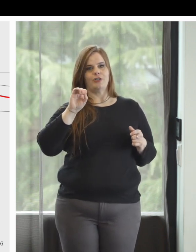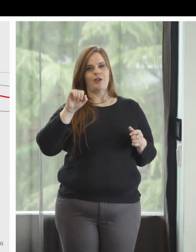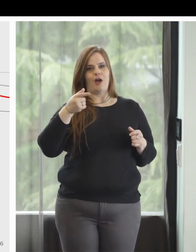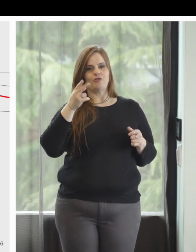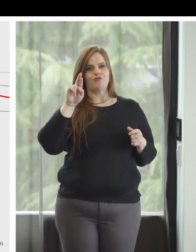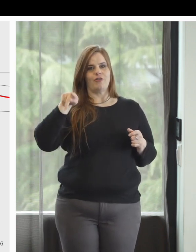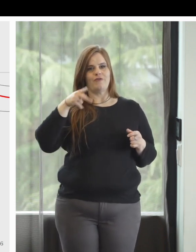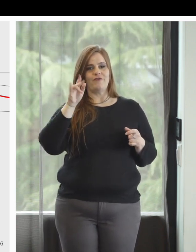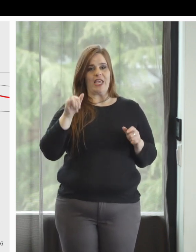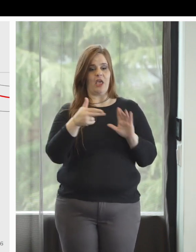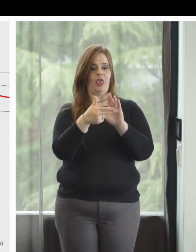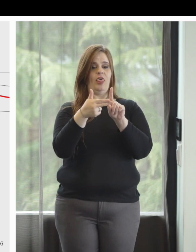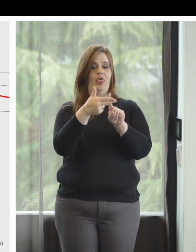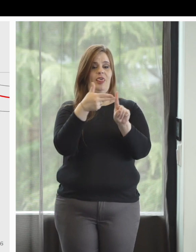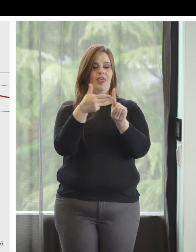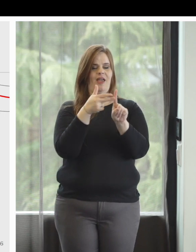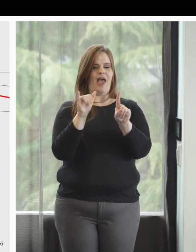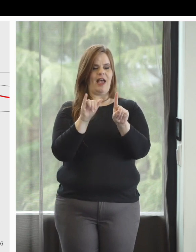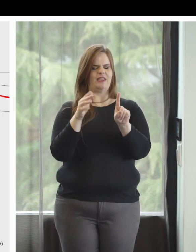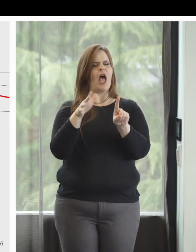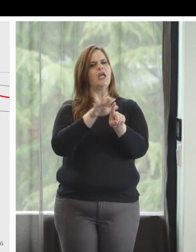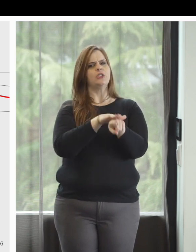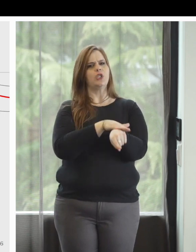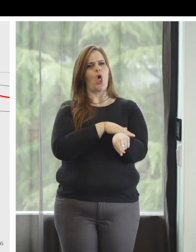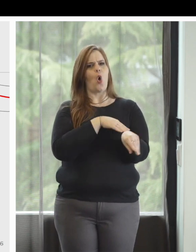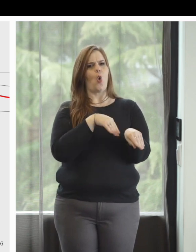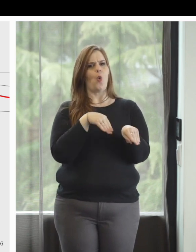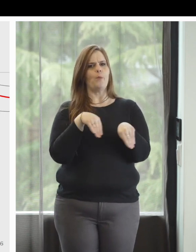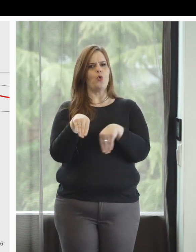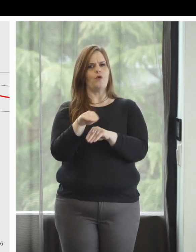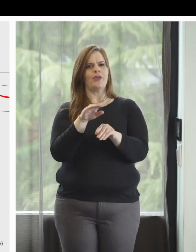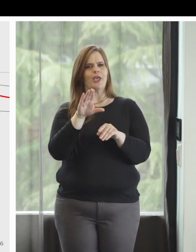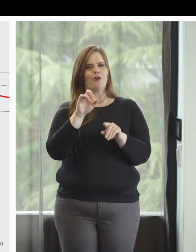And we are just moving along the road. With the